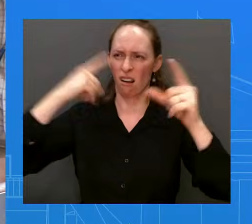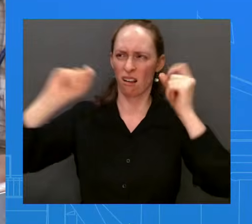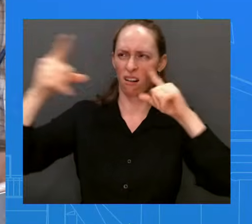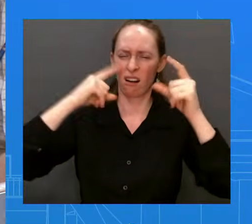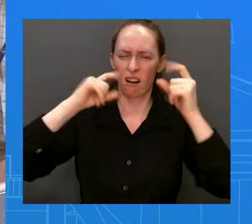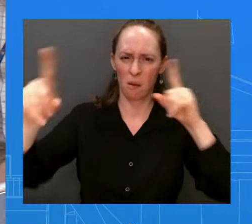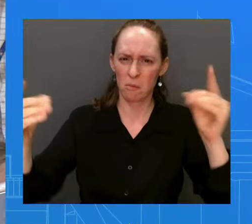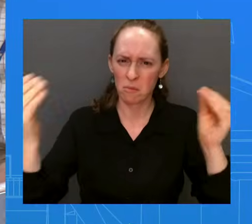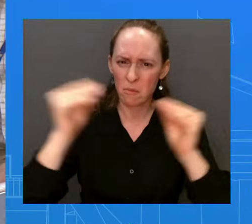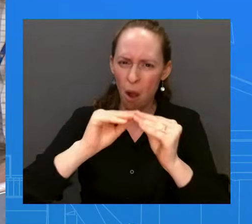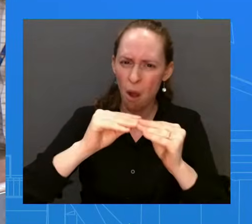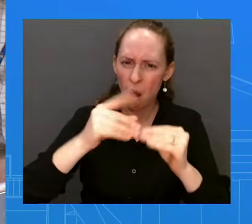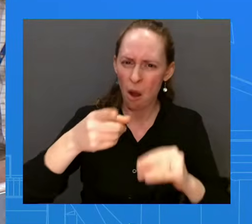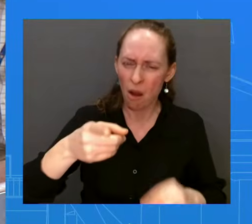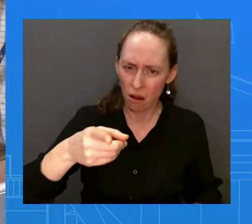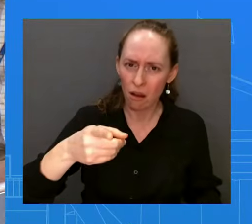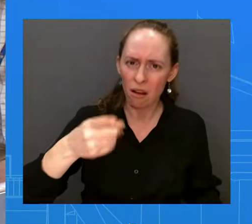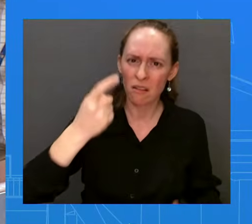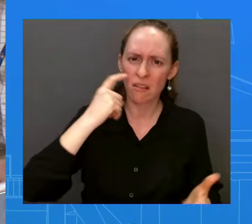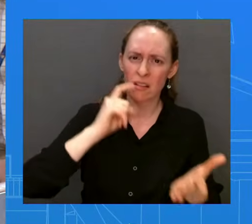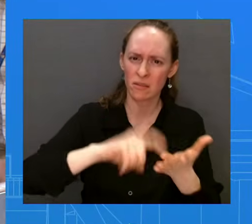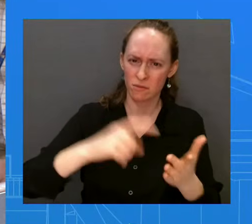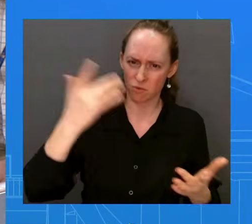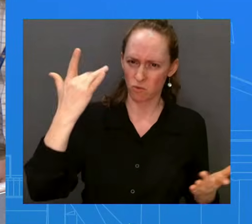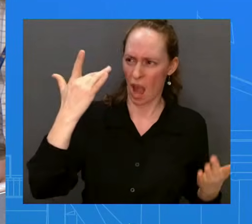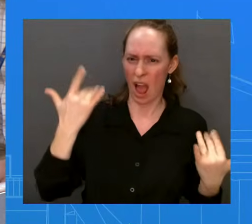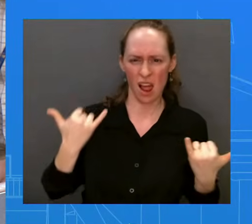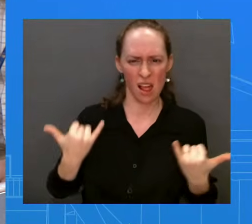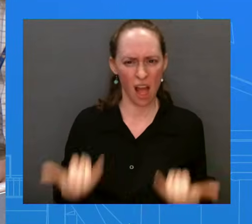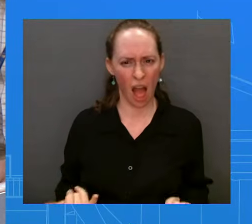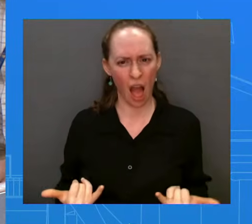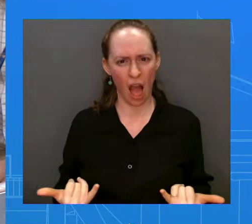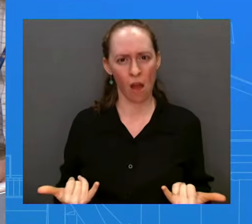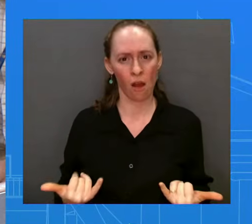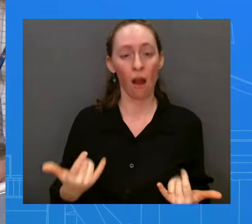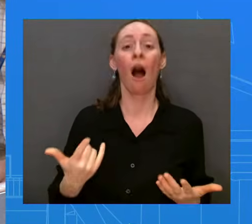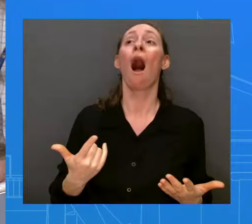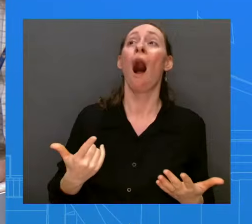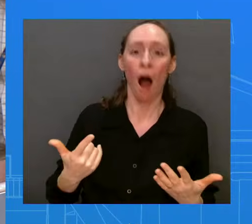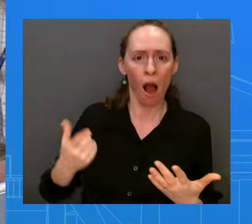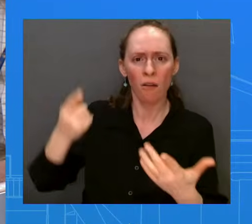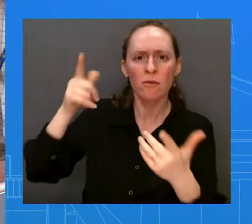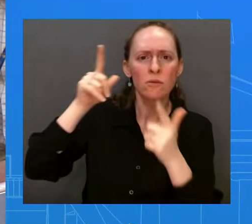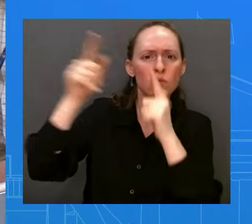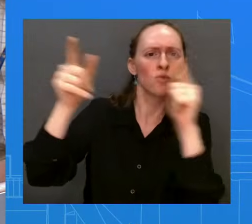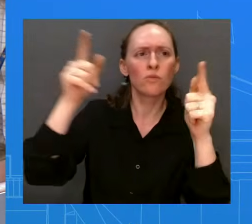And to add to that, you know, the NORAD Commander, for instance, said that when the first spy balloon